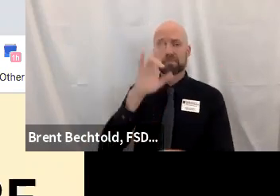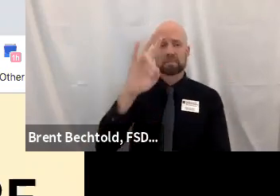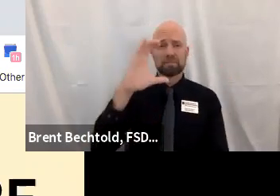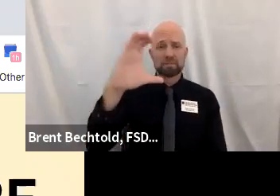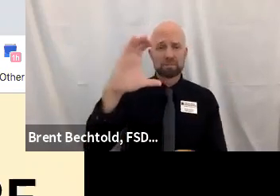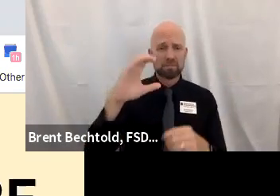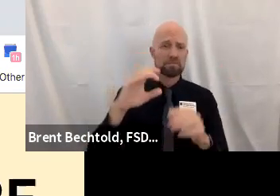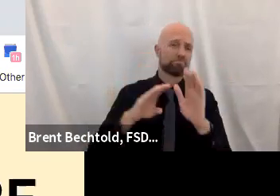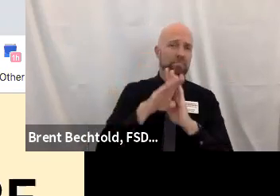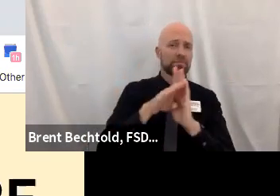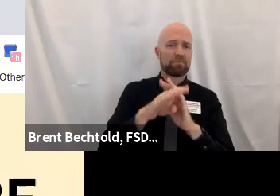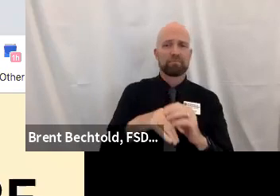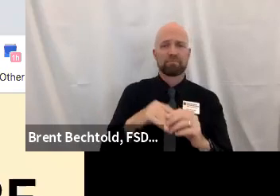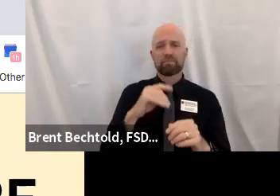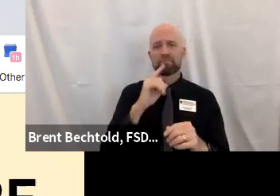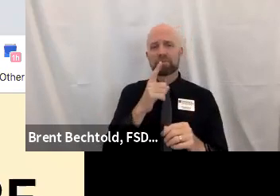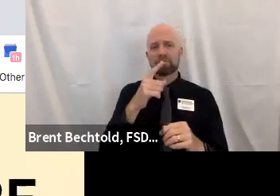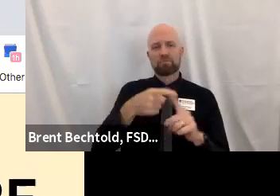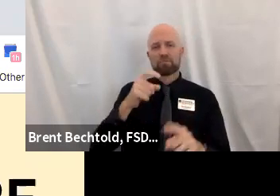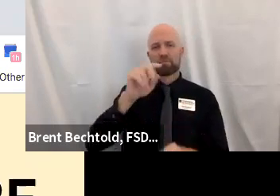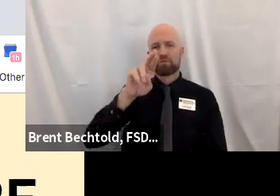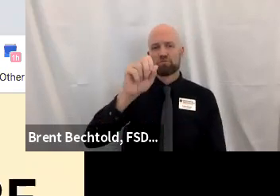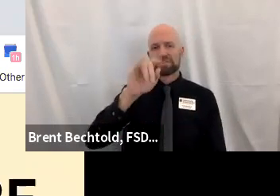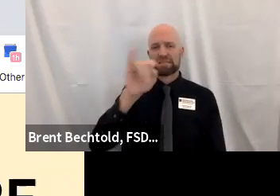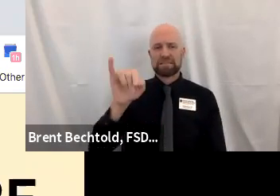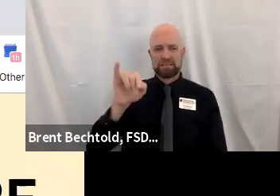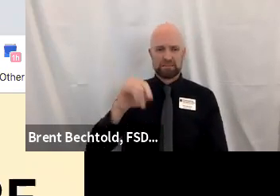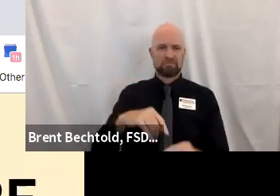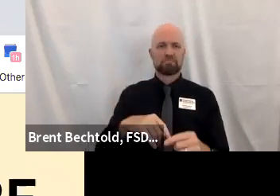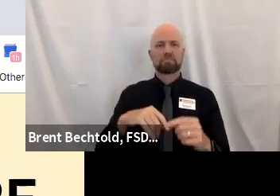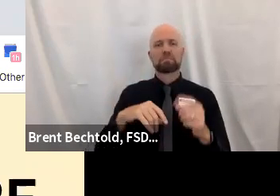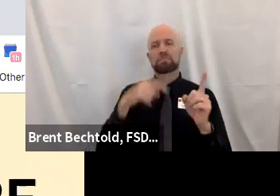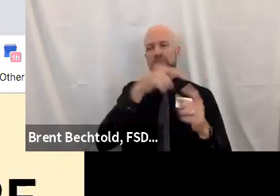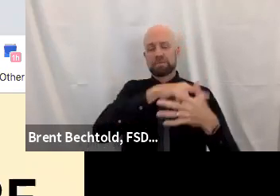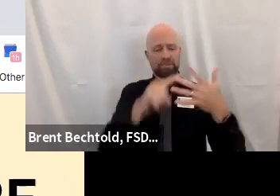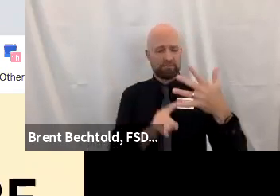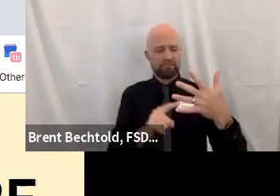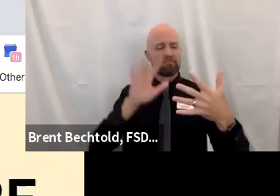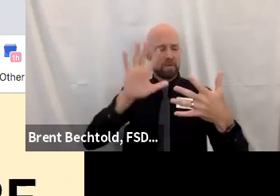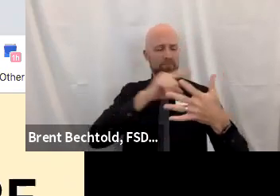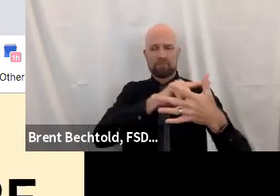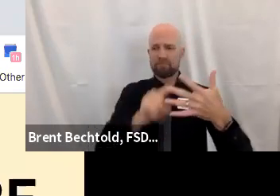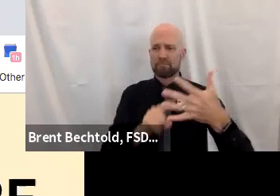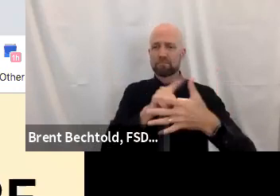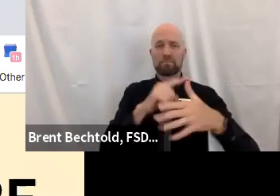at the same time. So... the seven Cs have been developed.